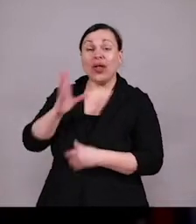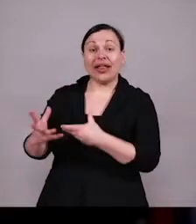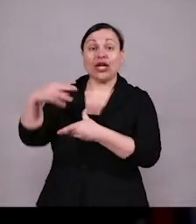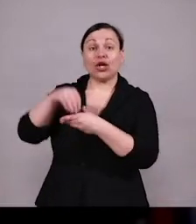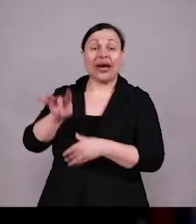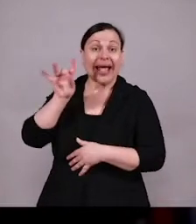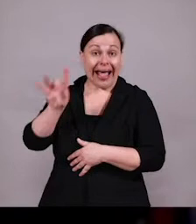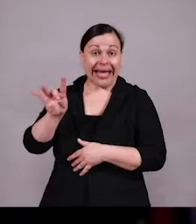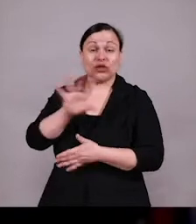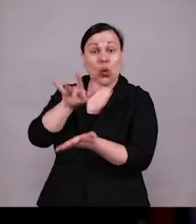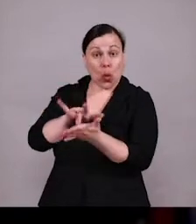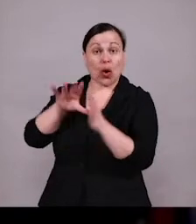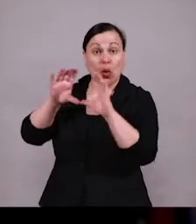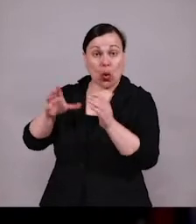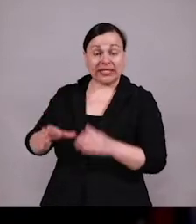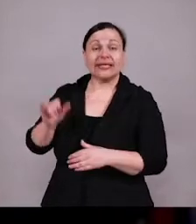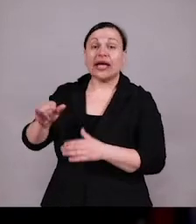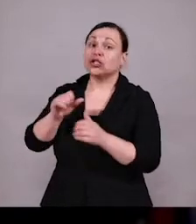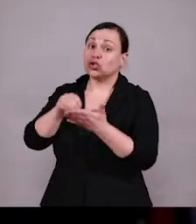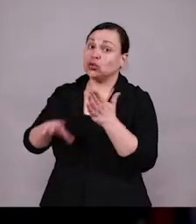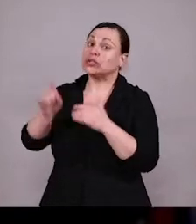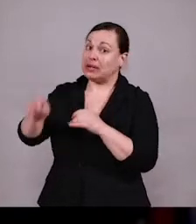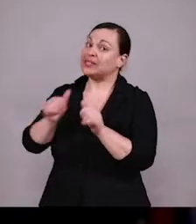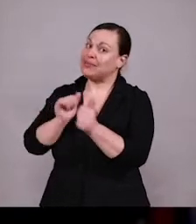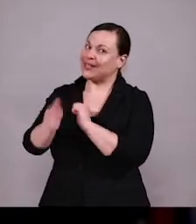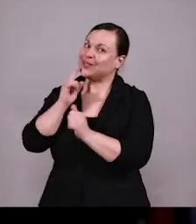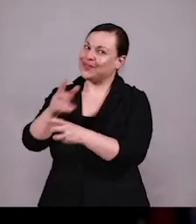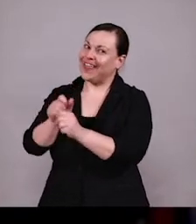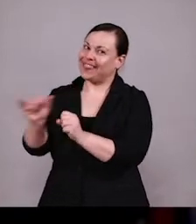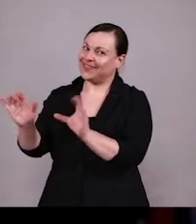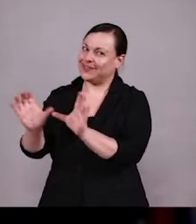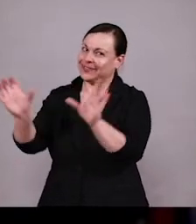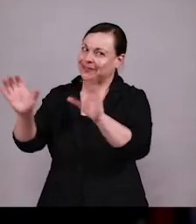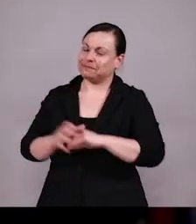which will include eight core courses that students must pass to earn their certificate.